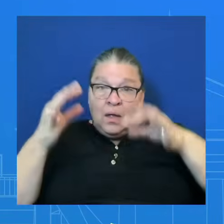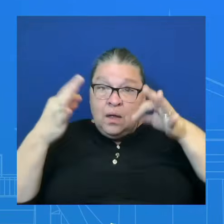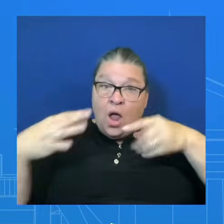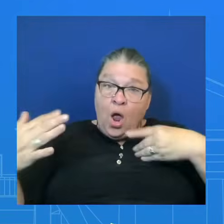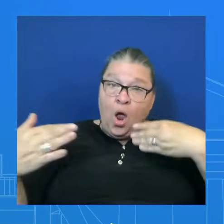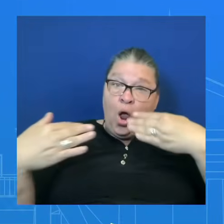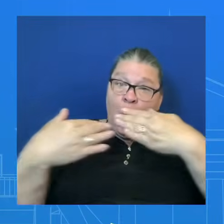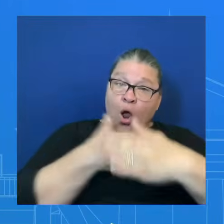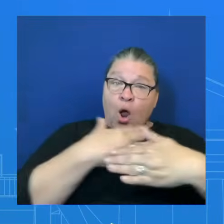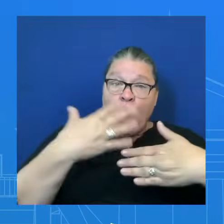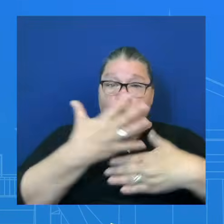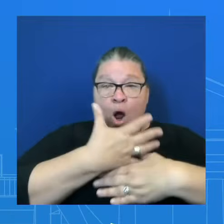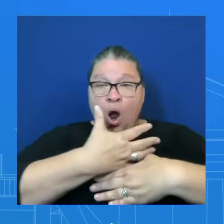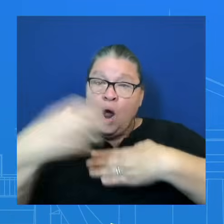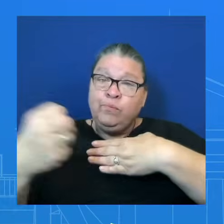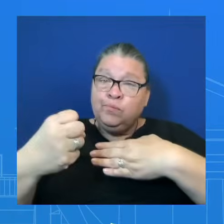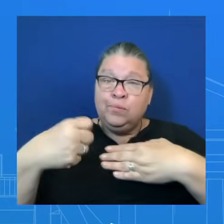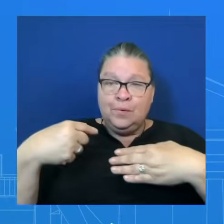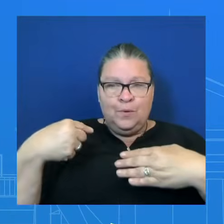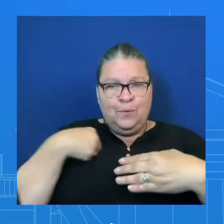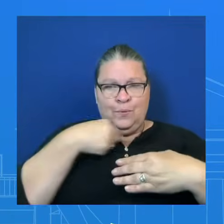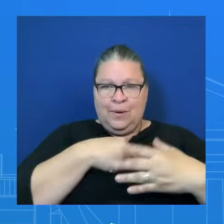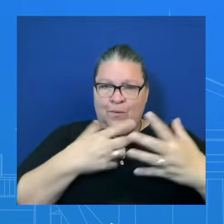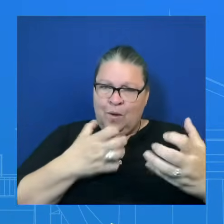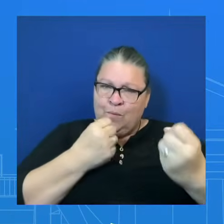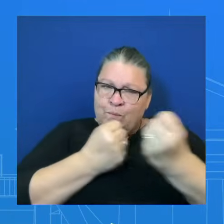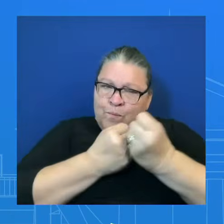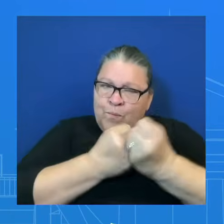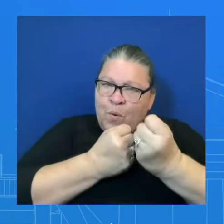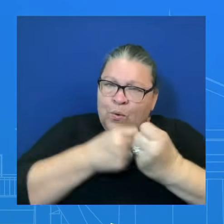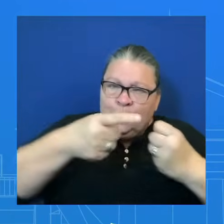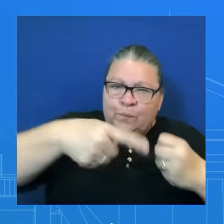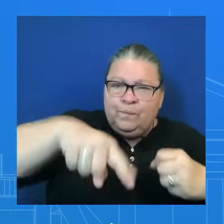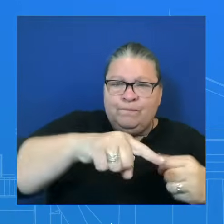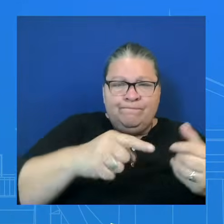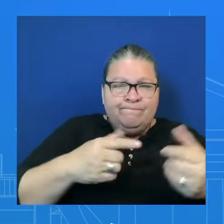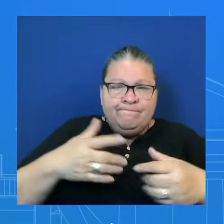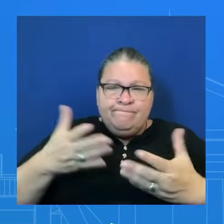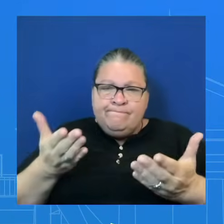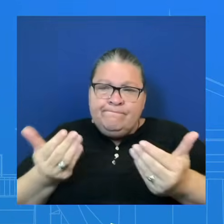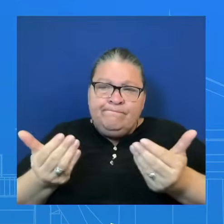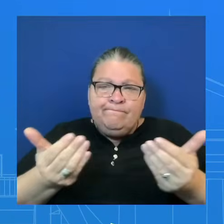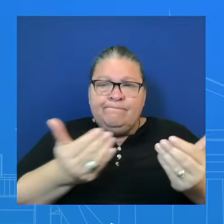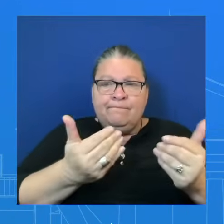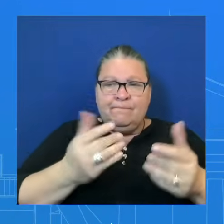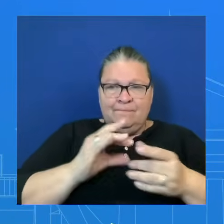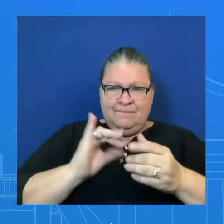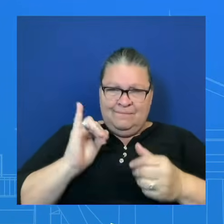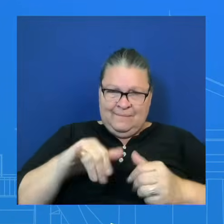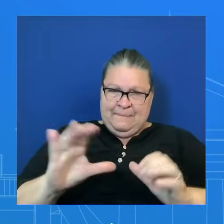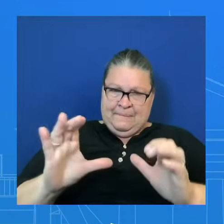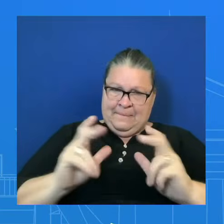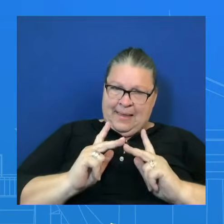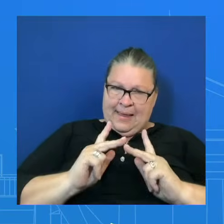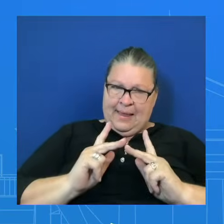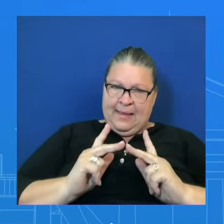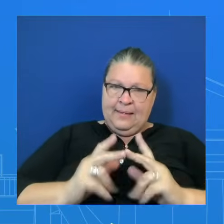And that's where the focus is. And I'm not telling you anything here in this briefing room that we haven't said privately to the Ukrainians